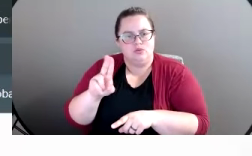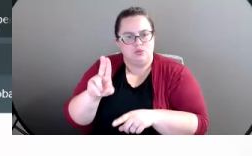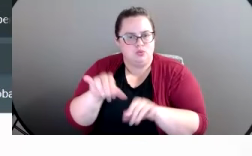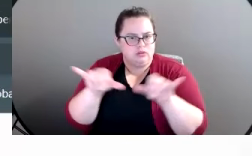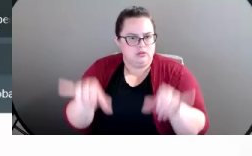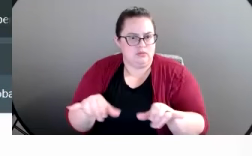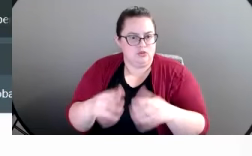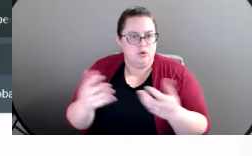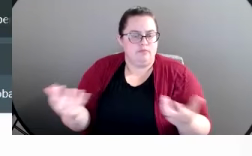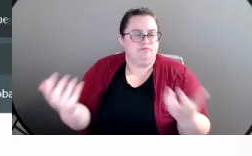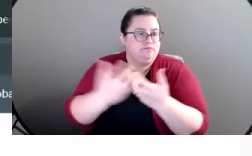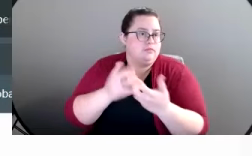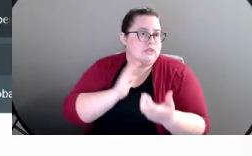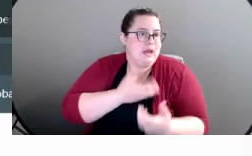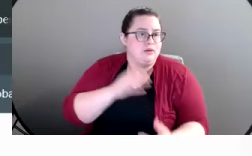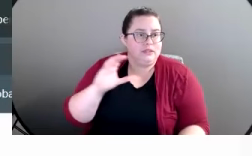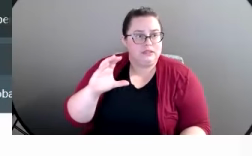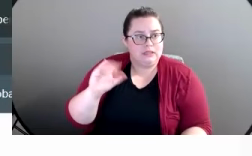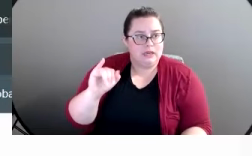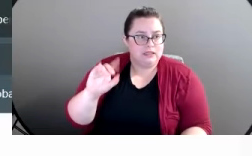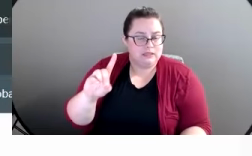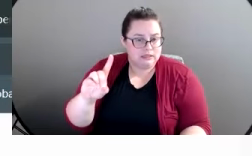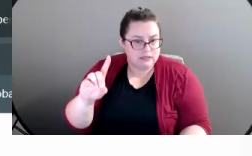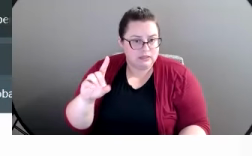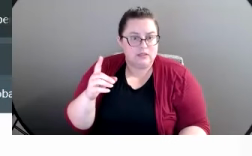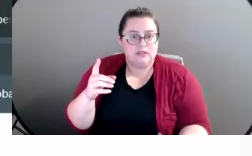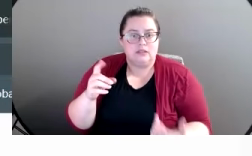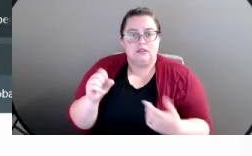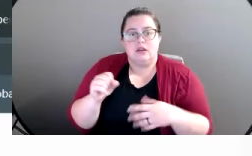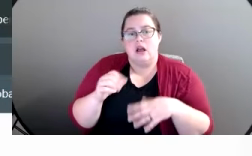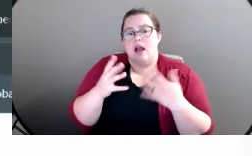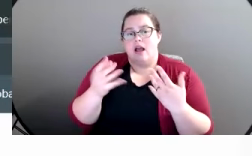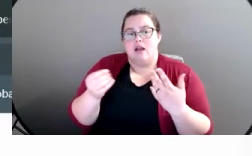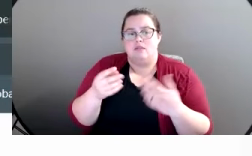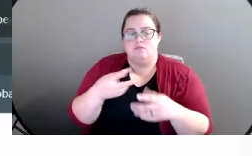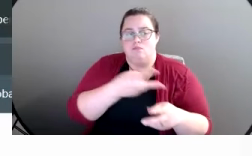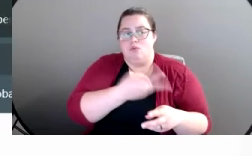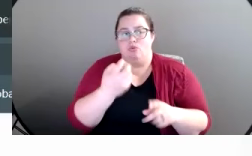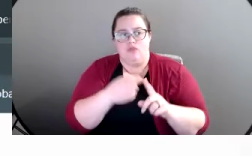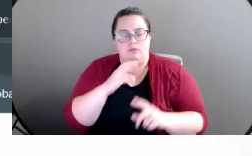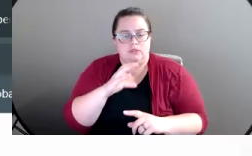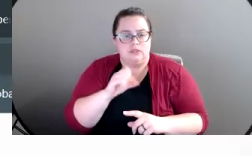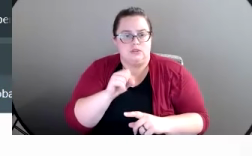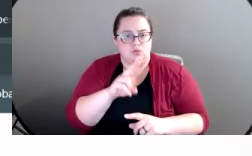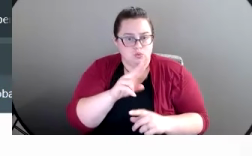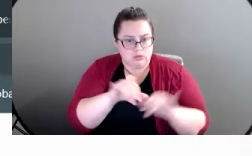It pulls from the CSU system as well as from our system. And I think the UC system as well.